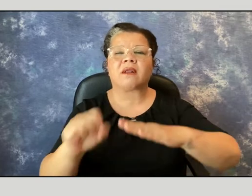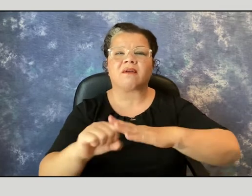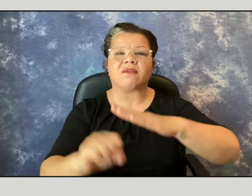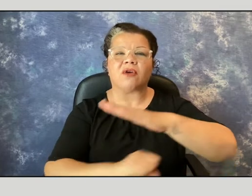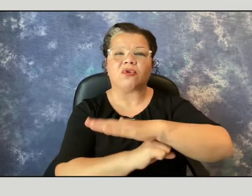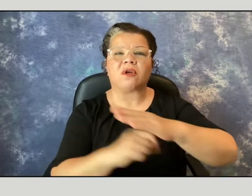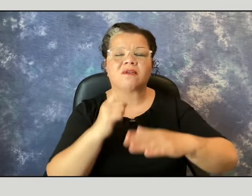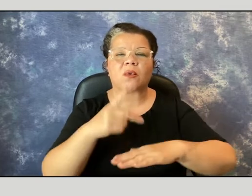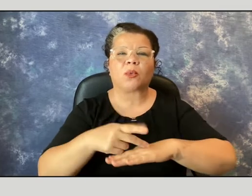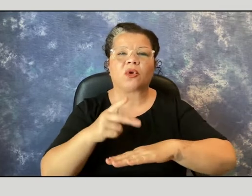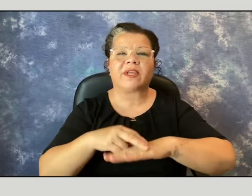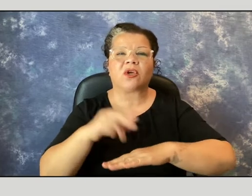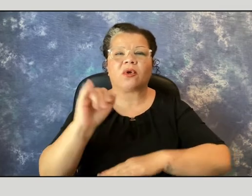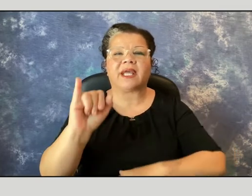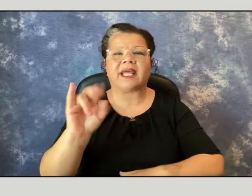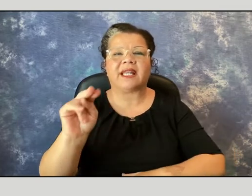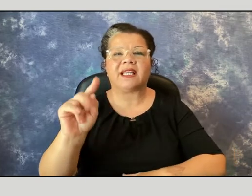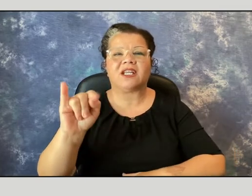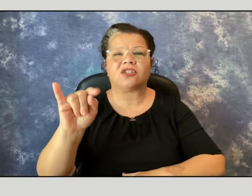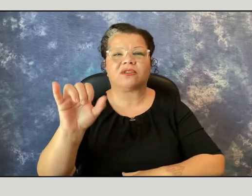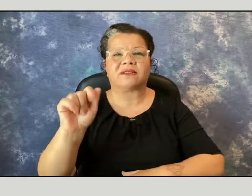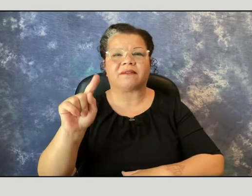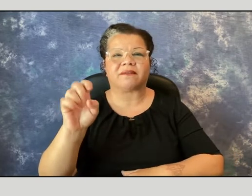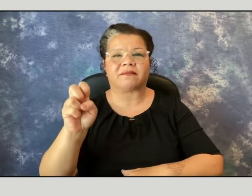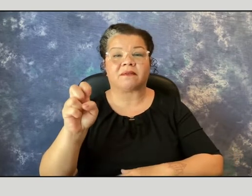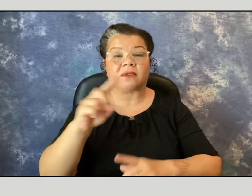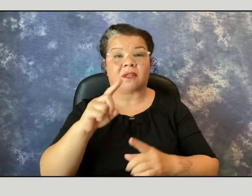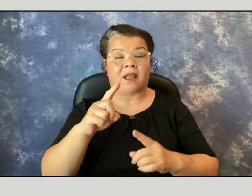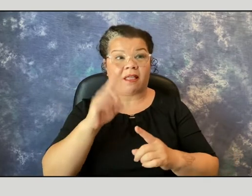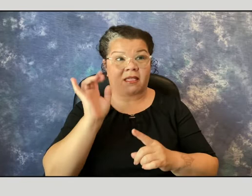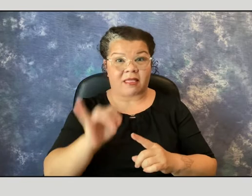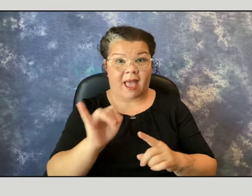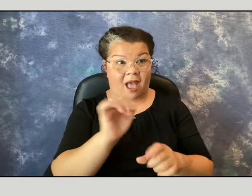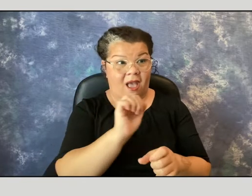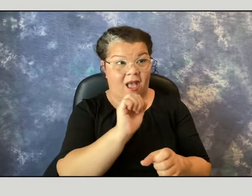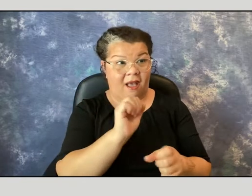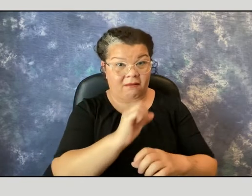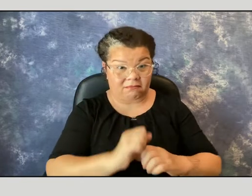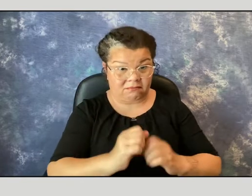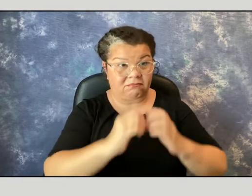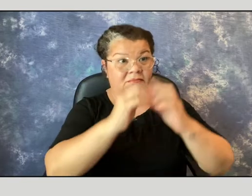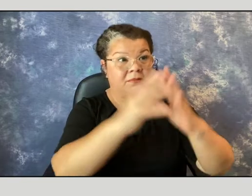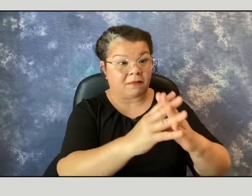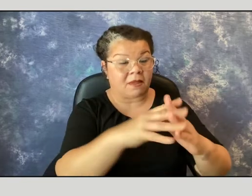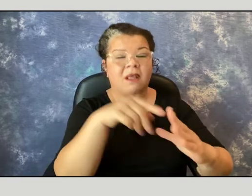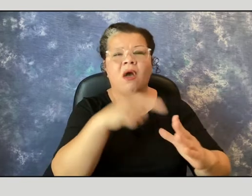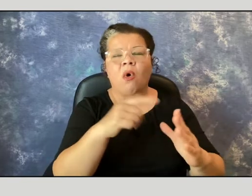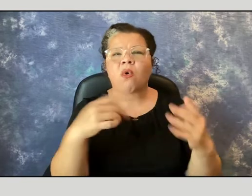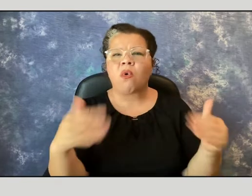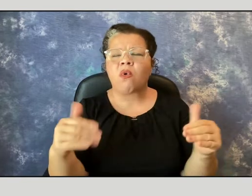and undertaking that work has meant a deeply rewarding learning and listening process